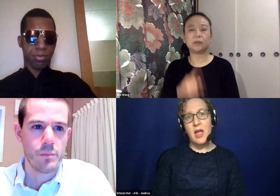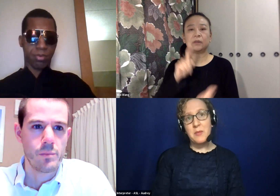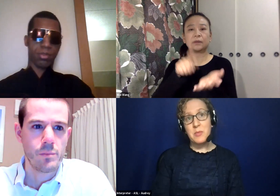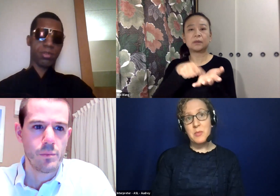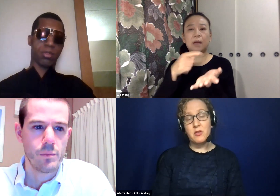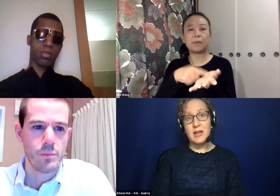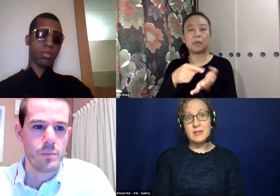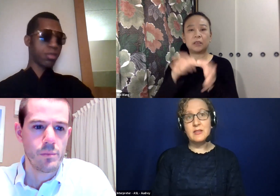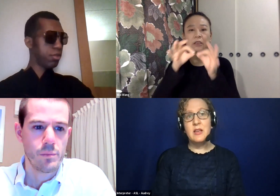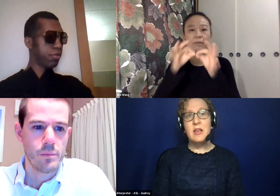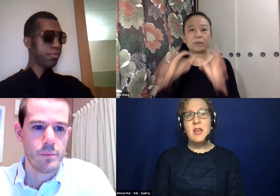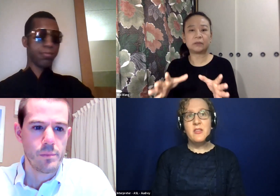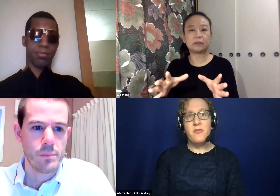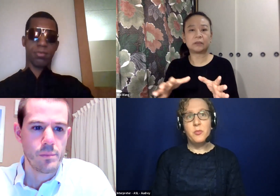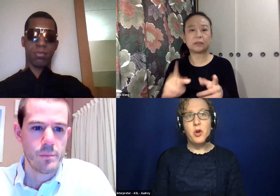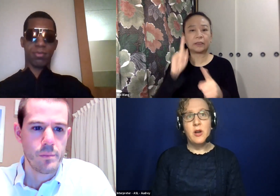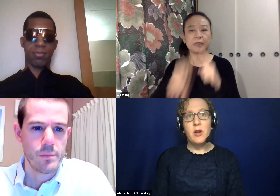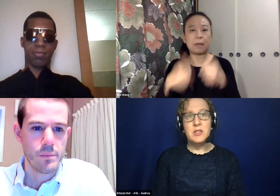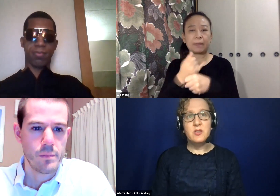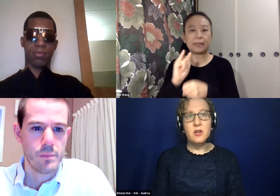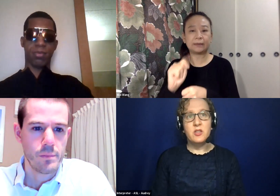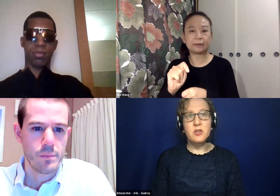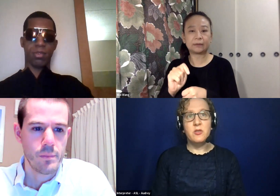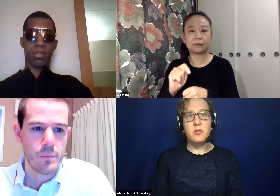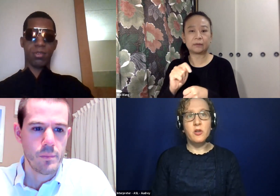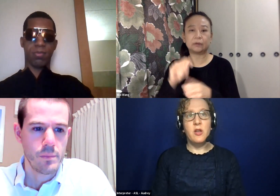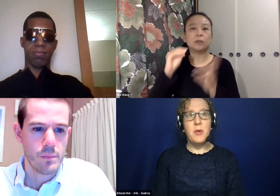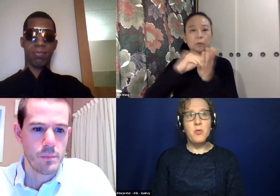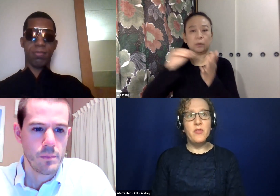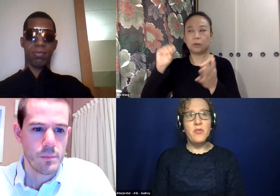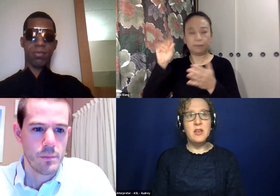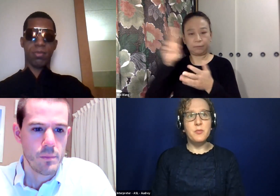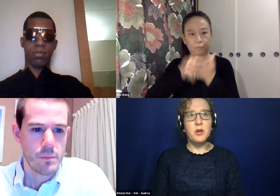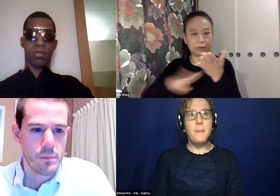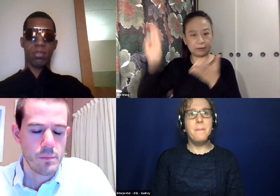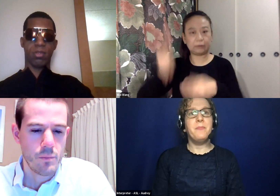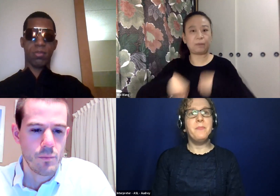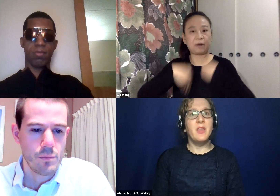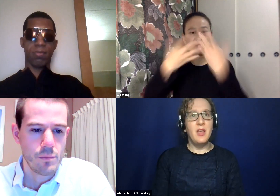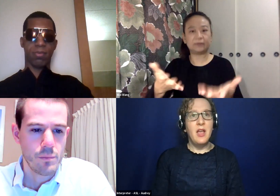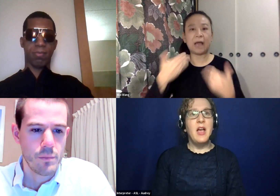had me in their classes, the film program did start to learn about what the needs were.